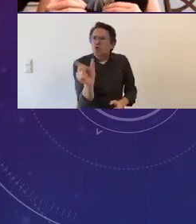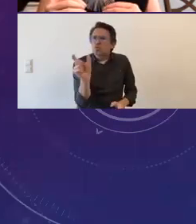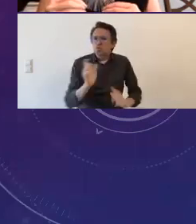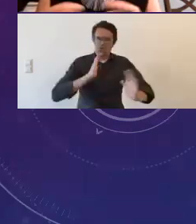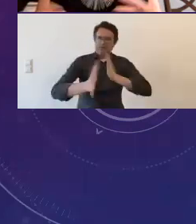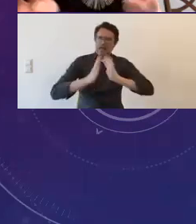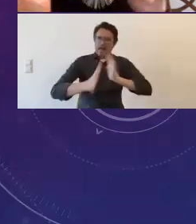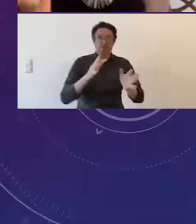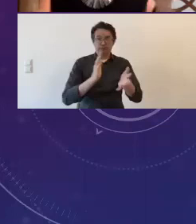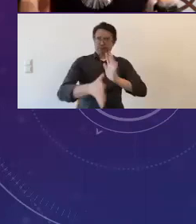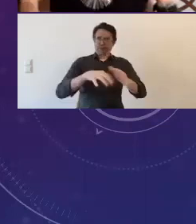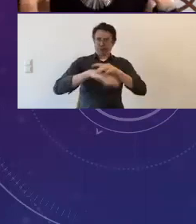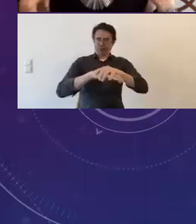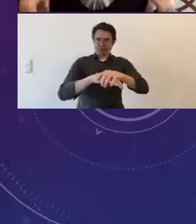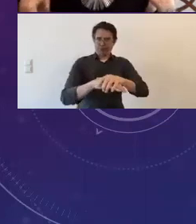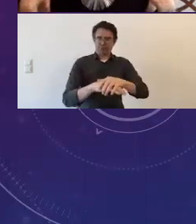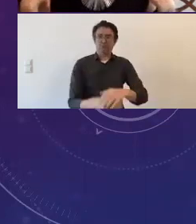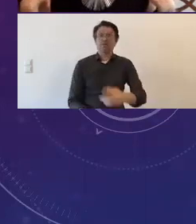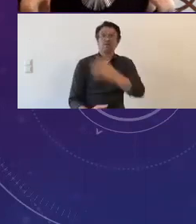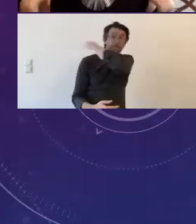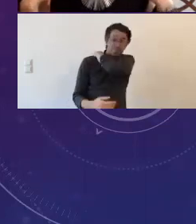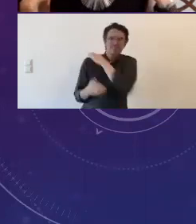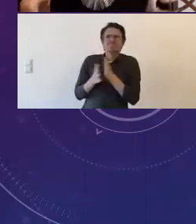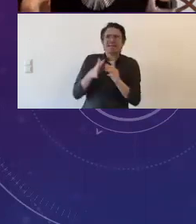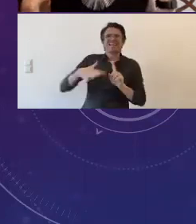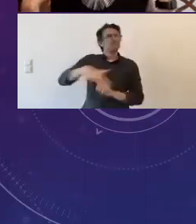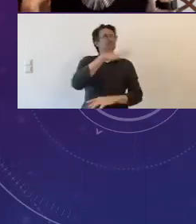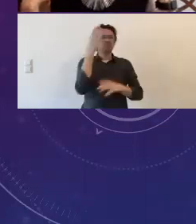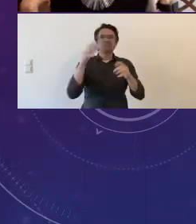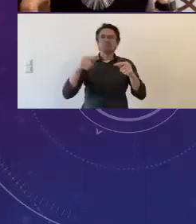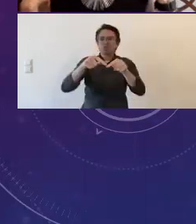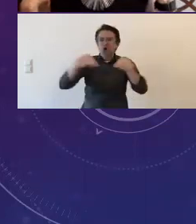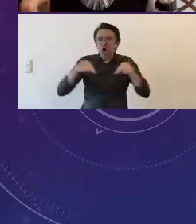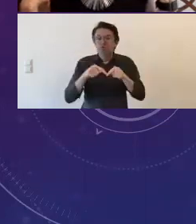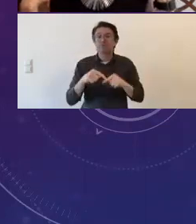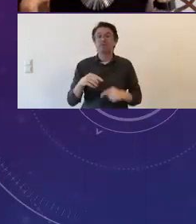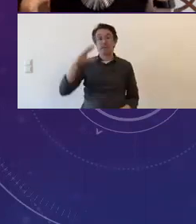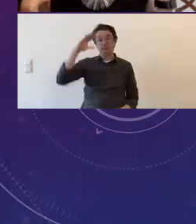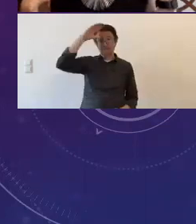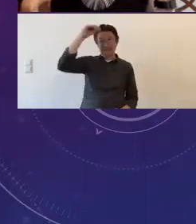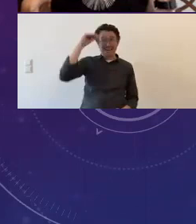behind me the other interpreter is drawing on my back where he's standing